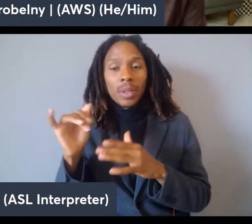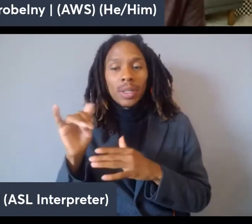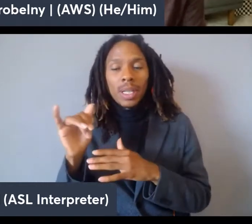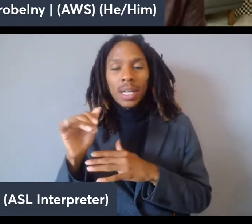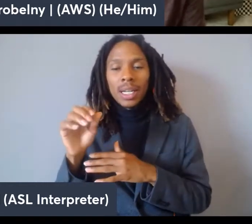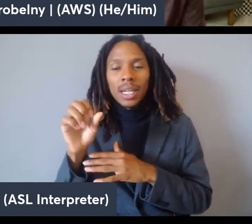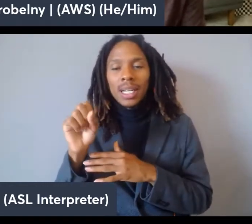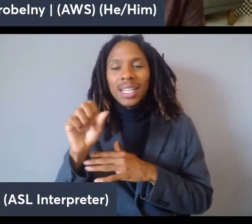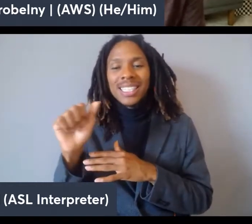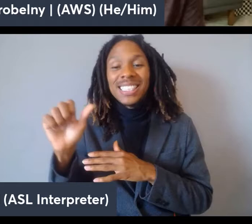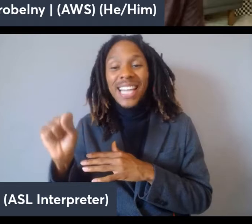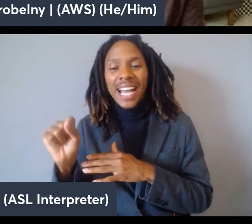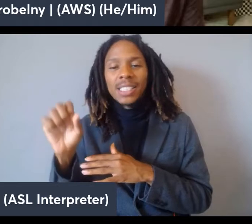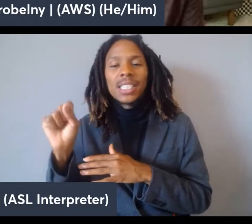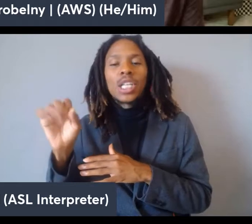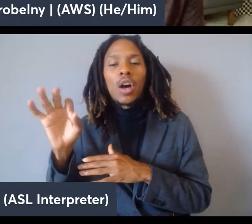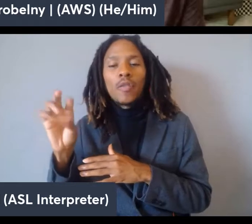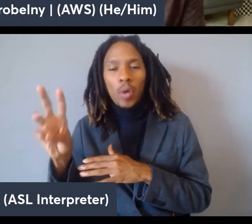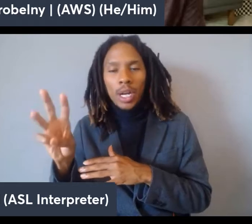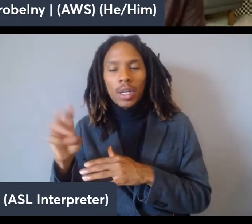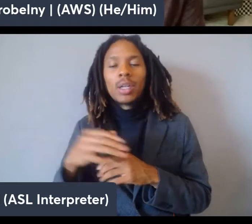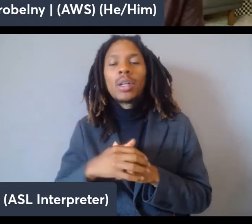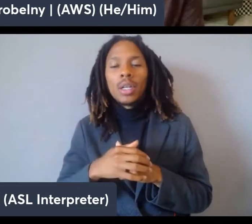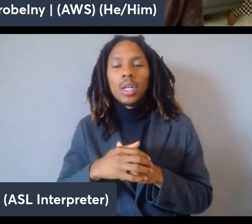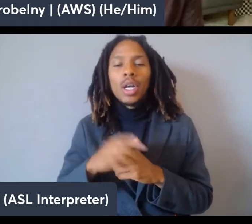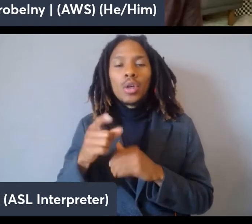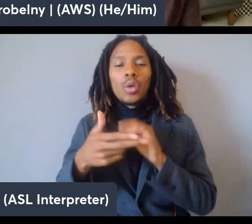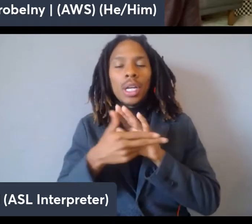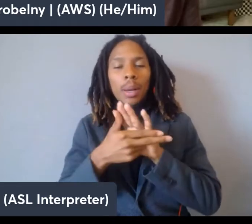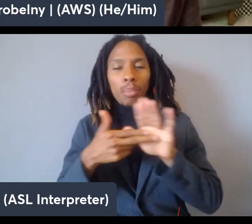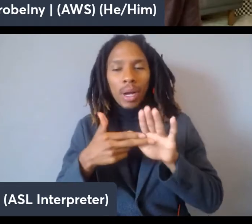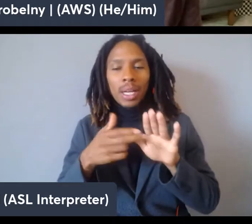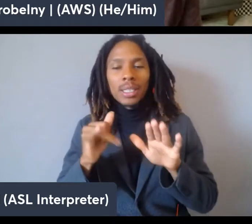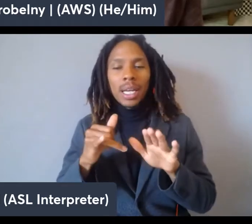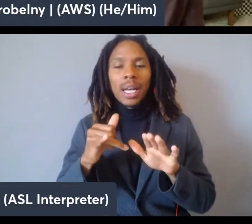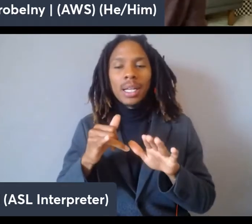You can brand that analytics capability, and sell that,